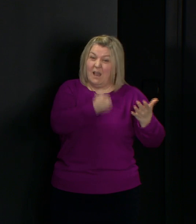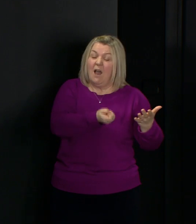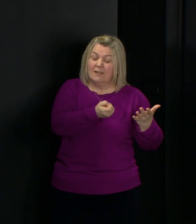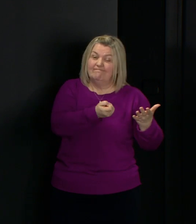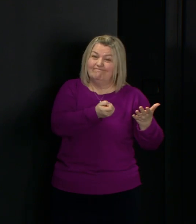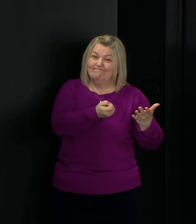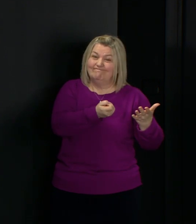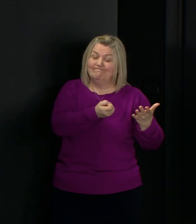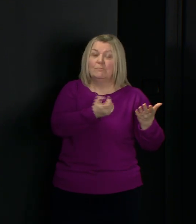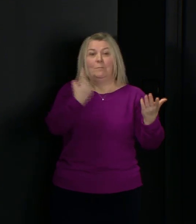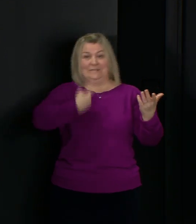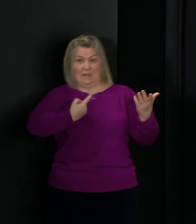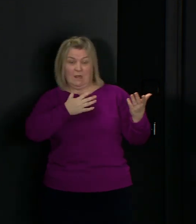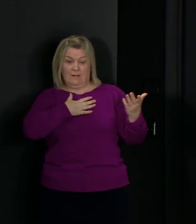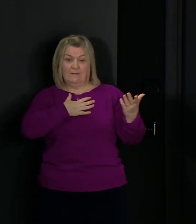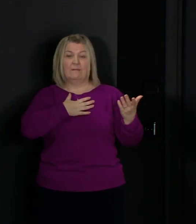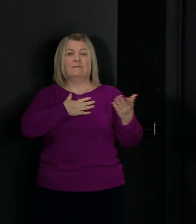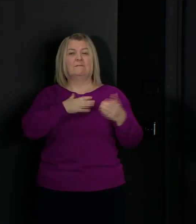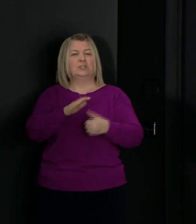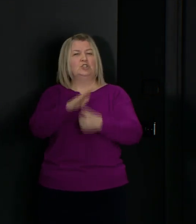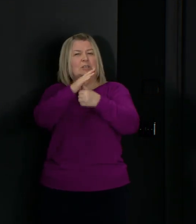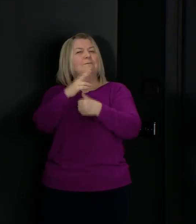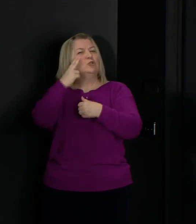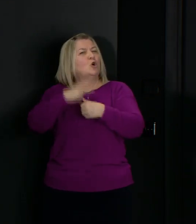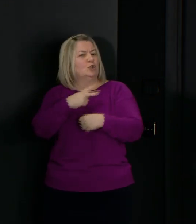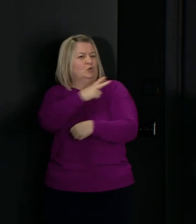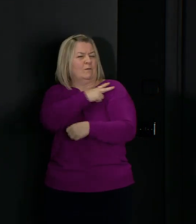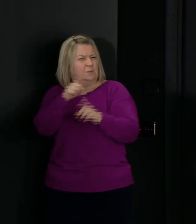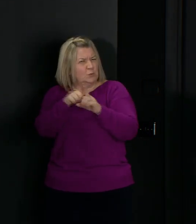Clinical Director and the Chief Nursing Officer are keeping a very close eye on. And we're